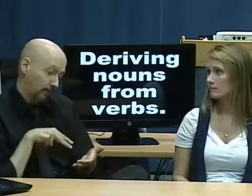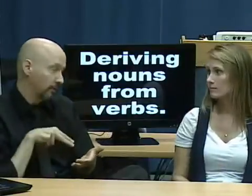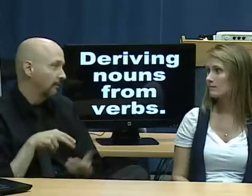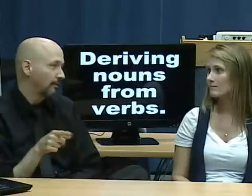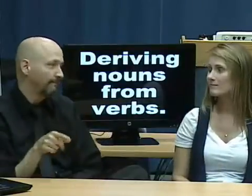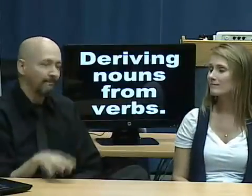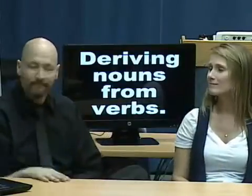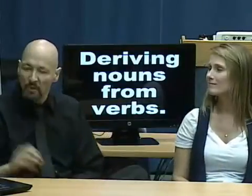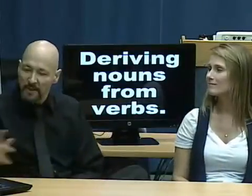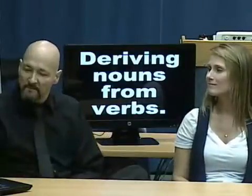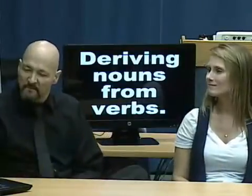Right.